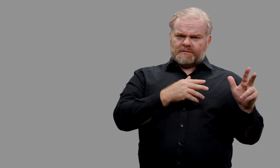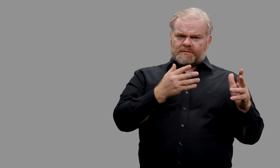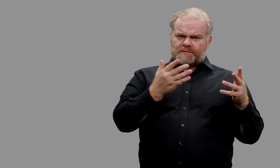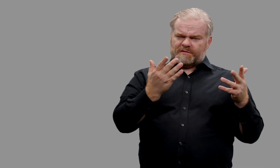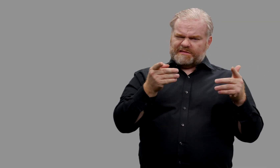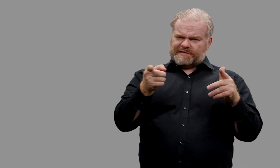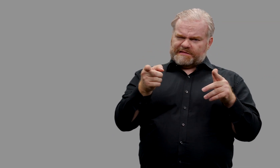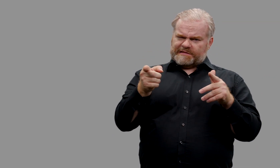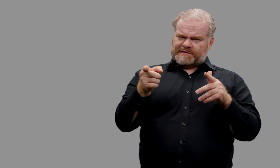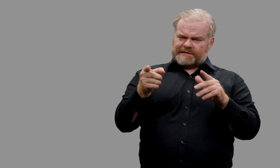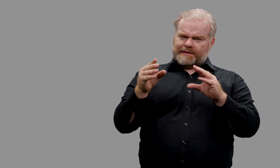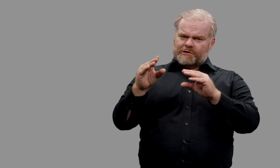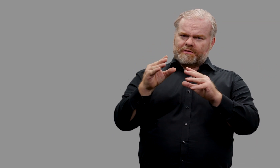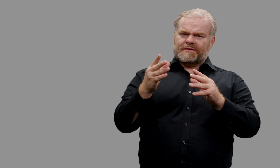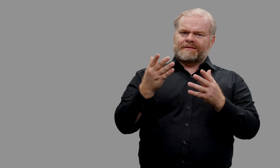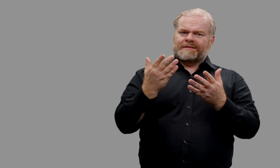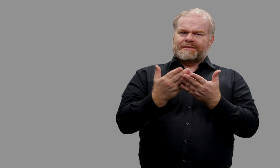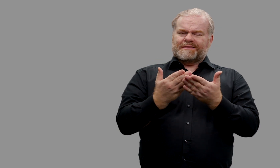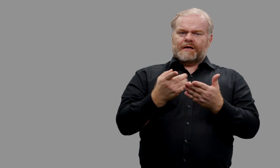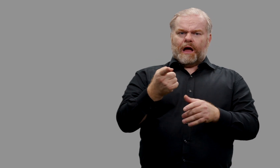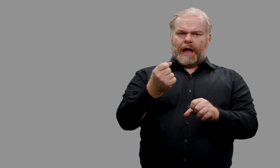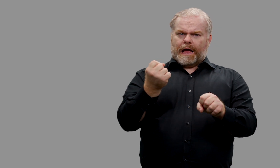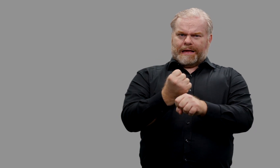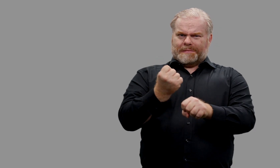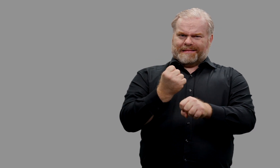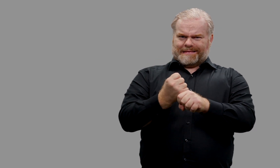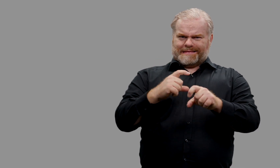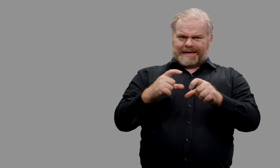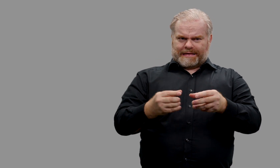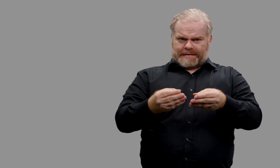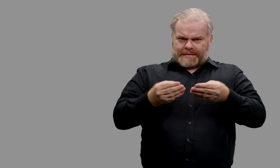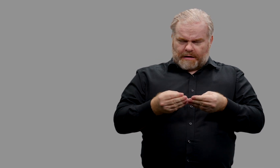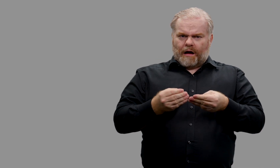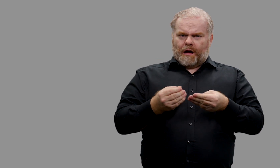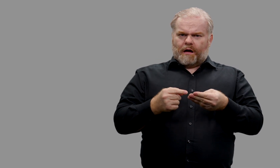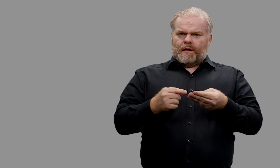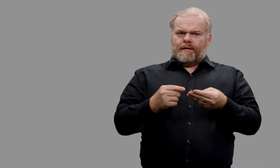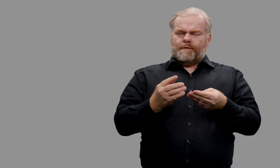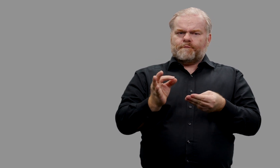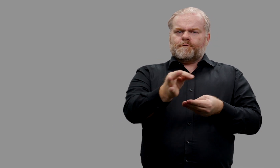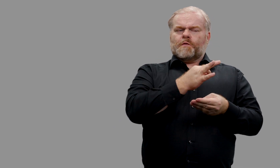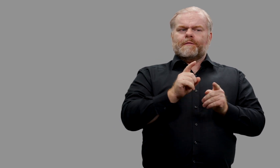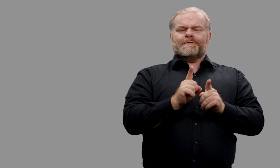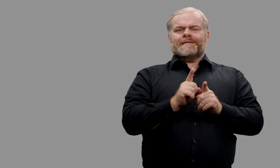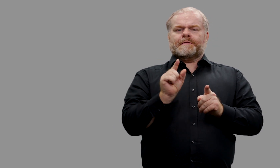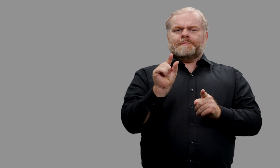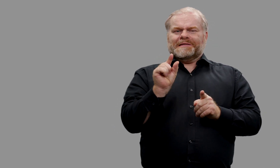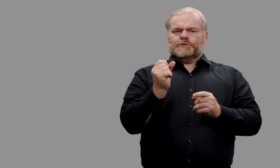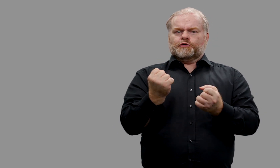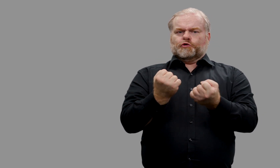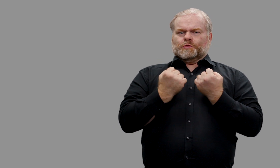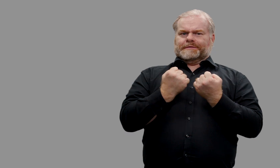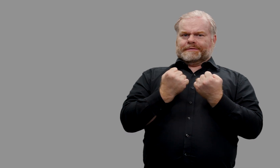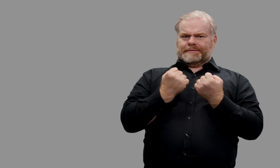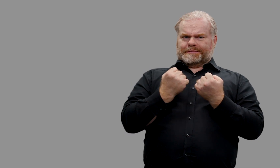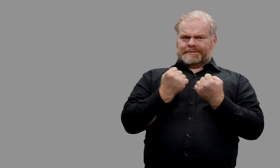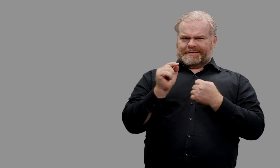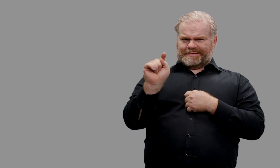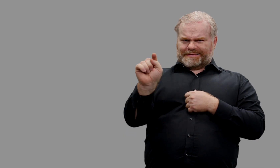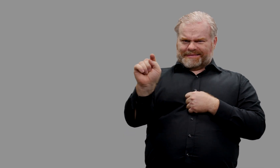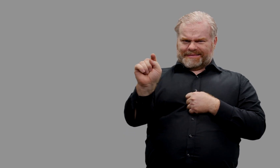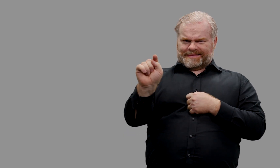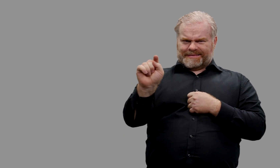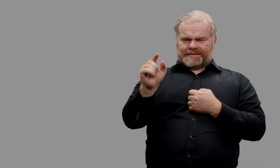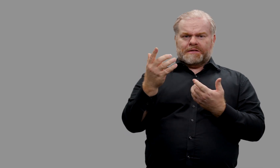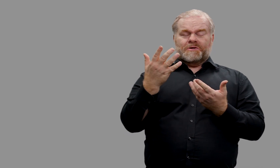For a while, the work permit offered a certain amount of protection